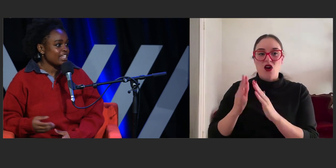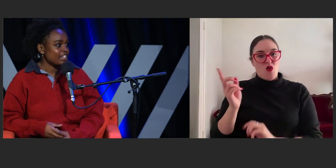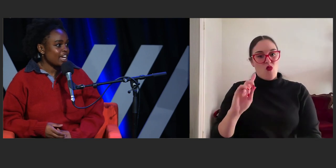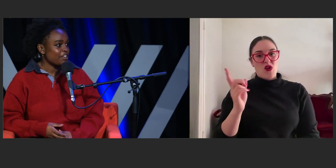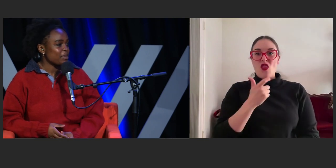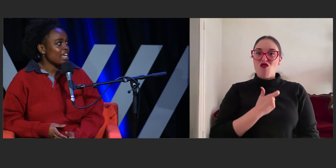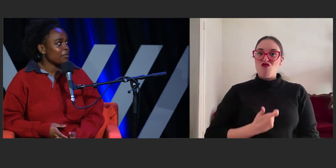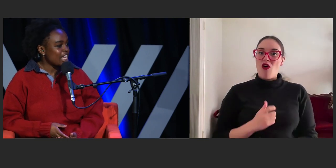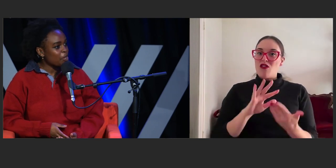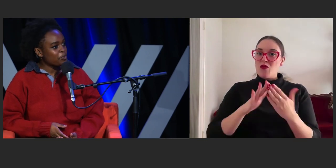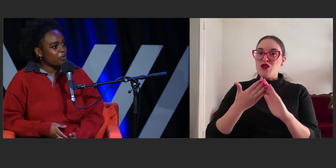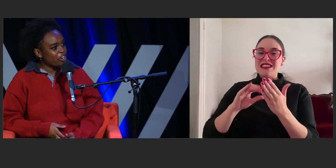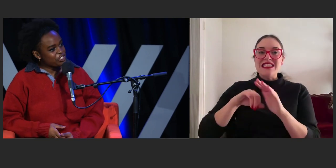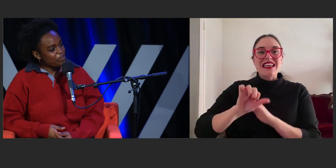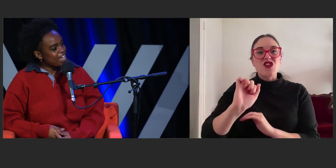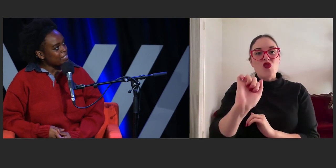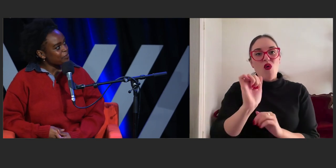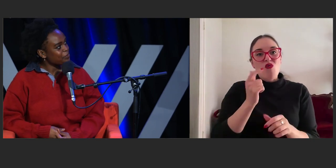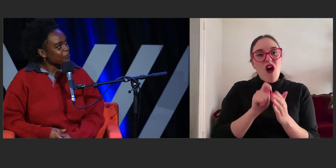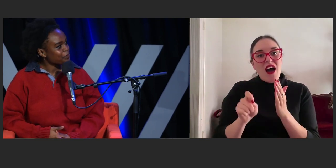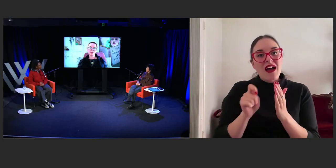in kind of being able to help you progress your writing.